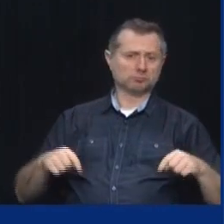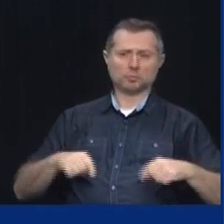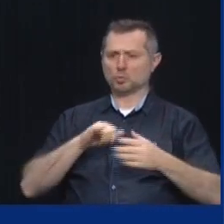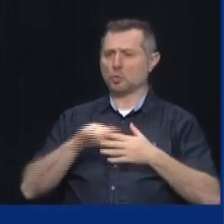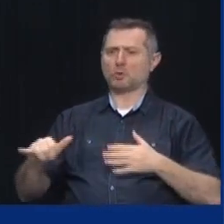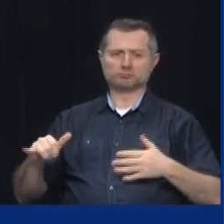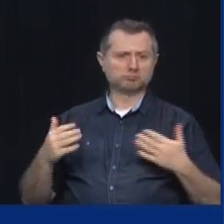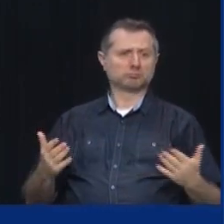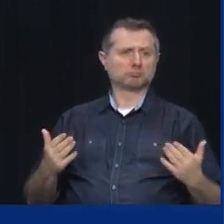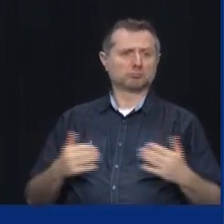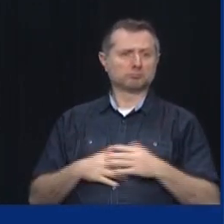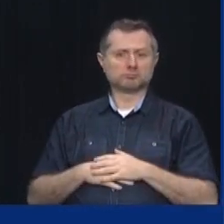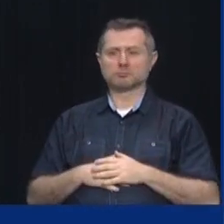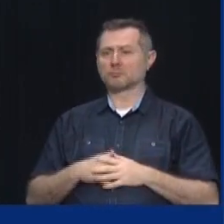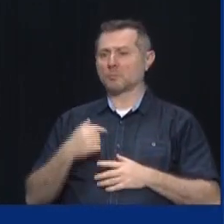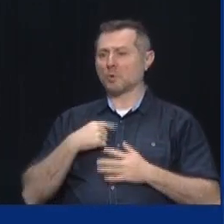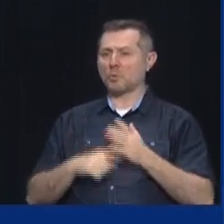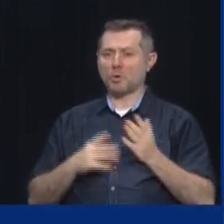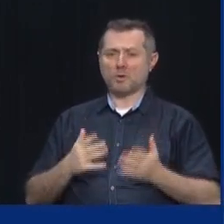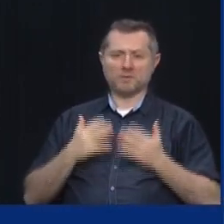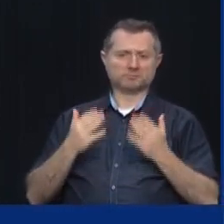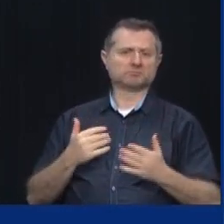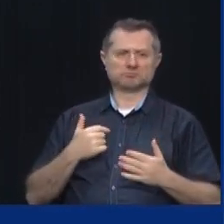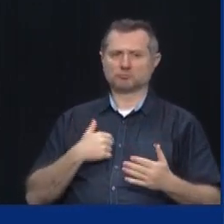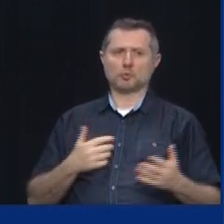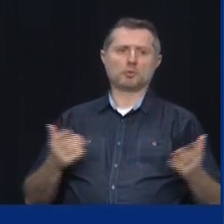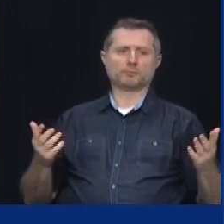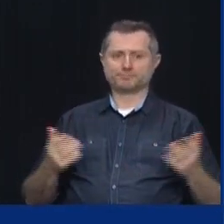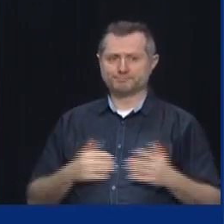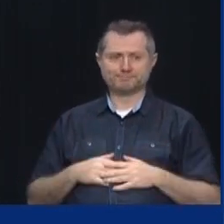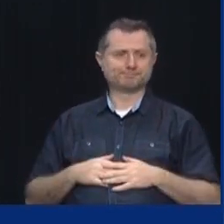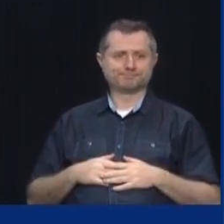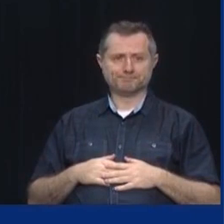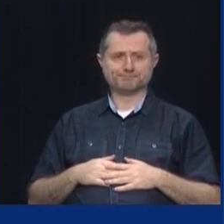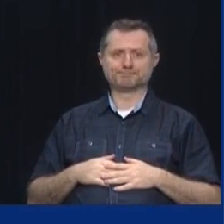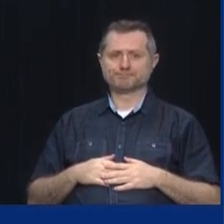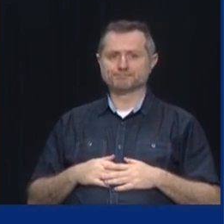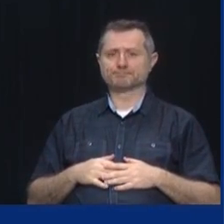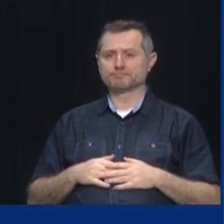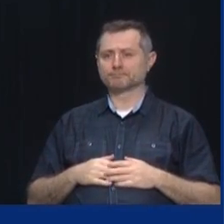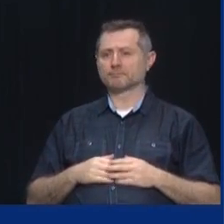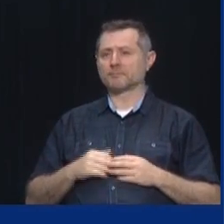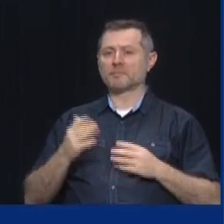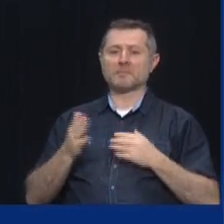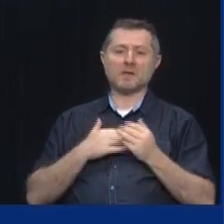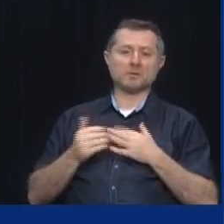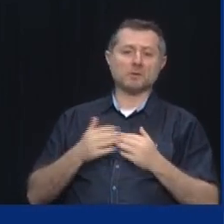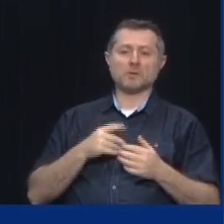THE STATE OF NEW YORK. I'M A SALESMAN FOR THE STATE OF